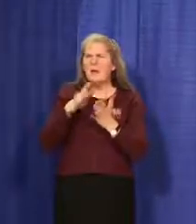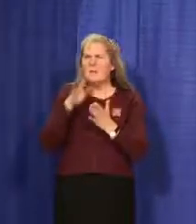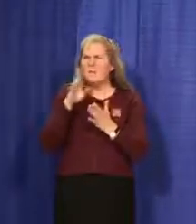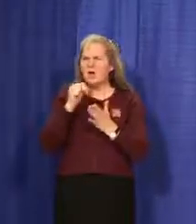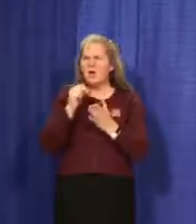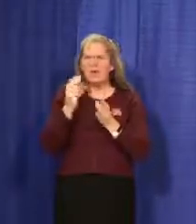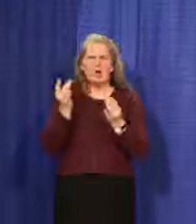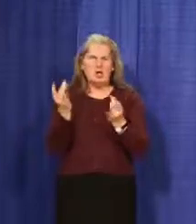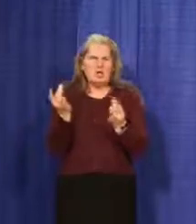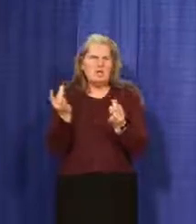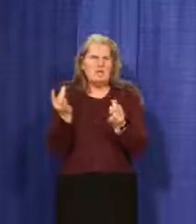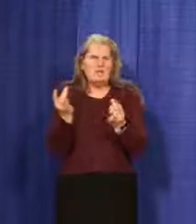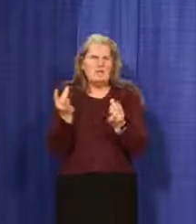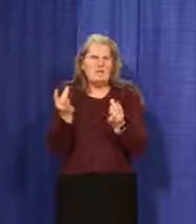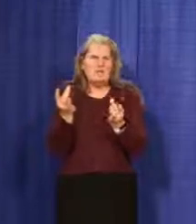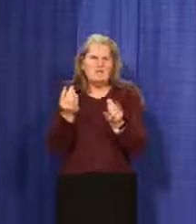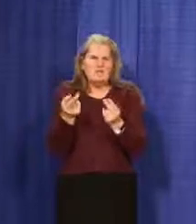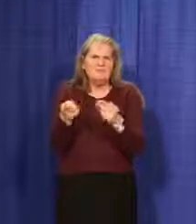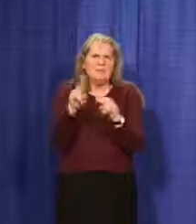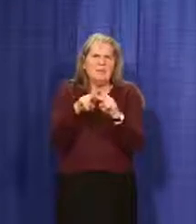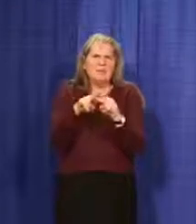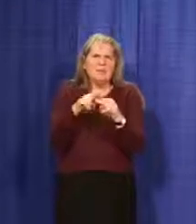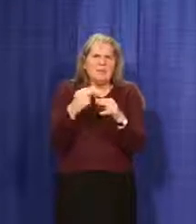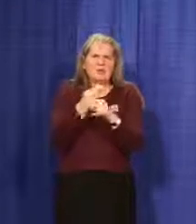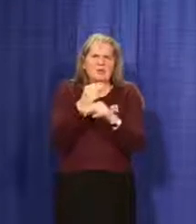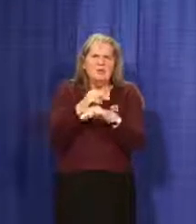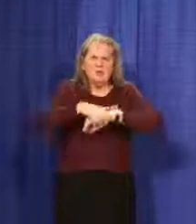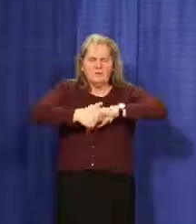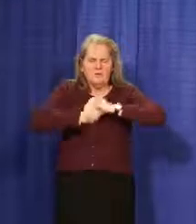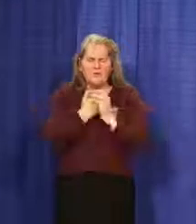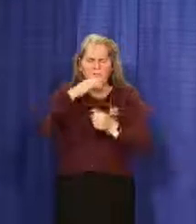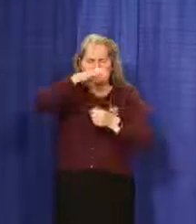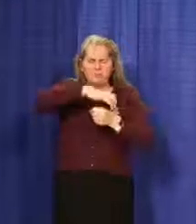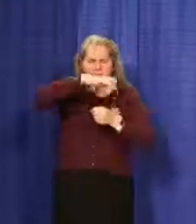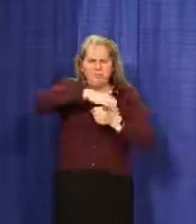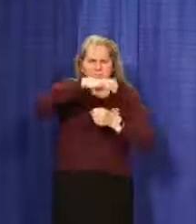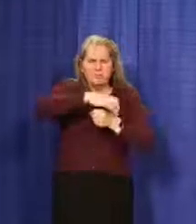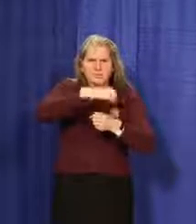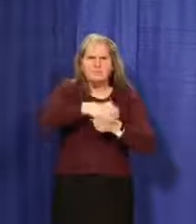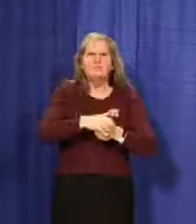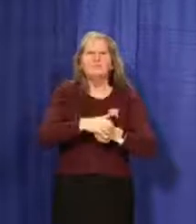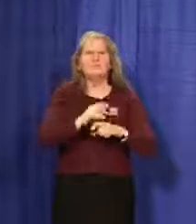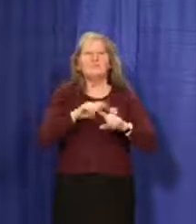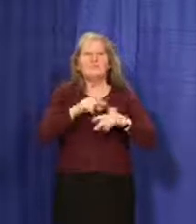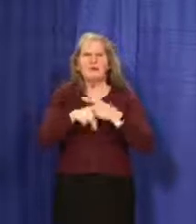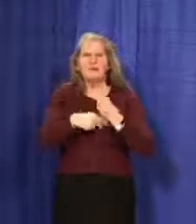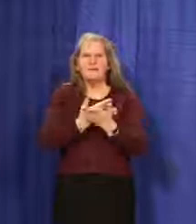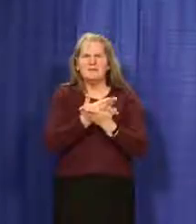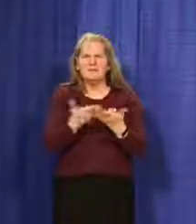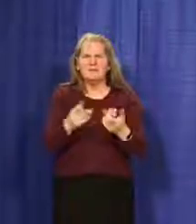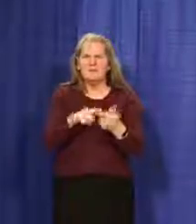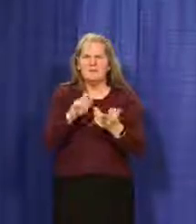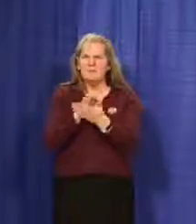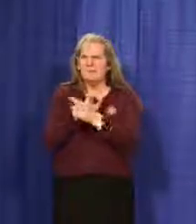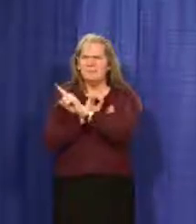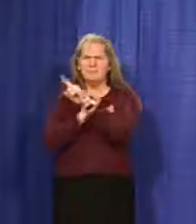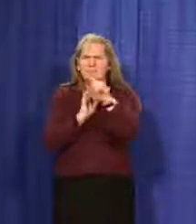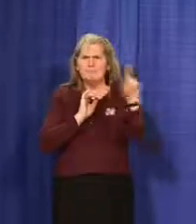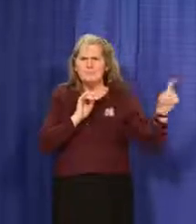sensitivities to the increased use of hand sanitizer and sanitize Asian products in some